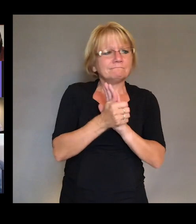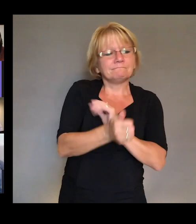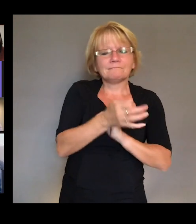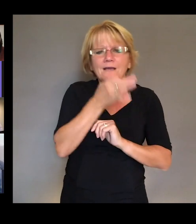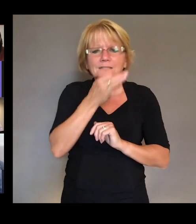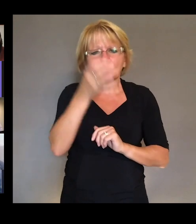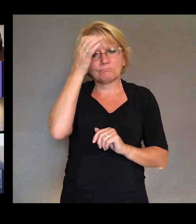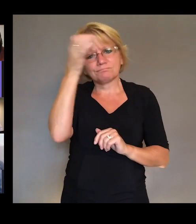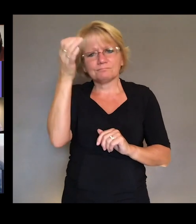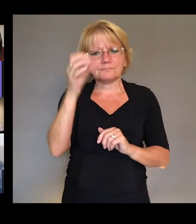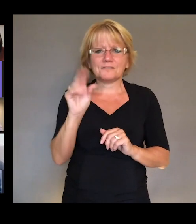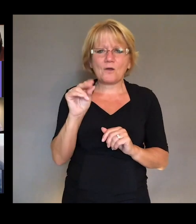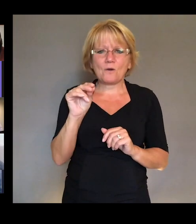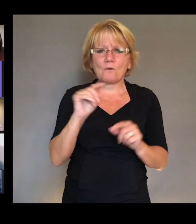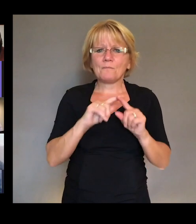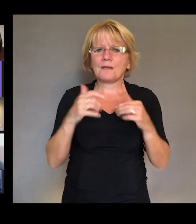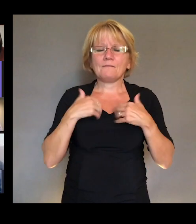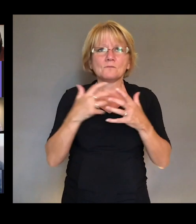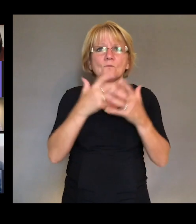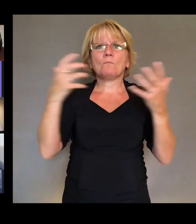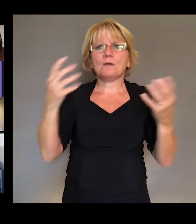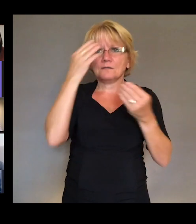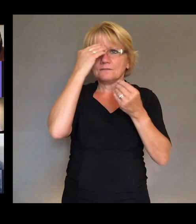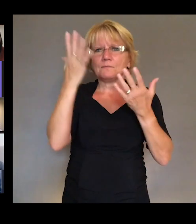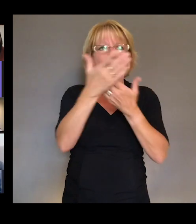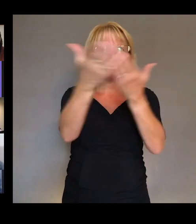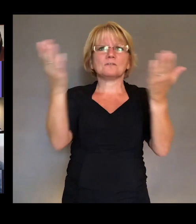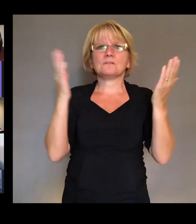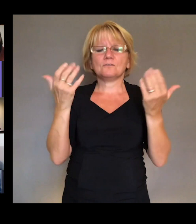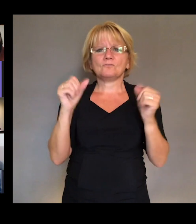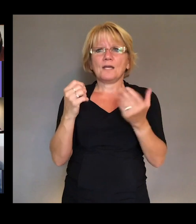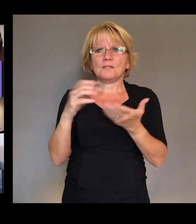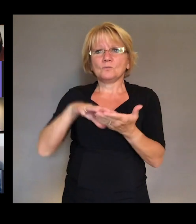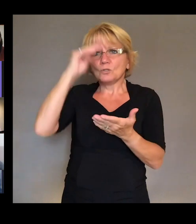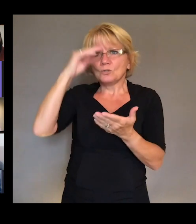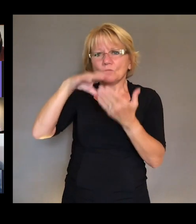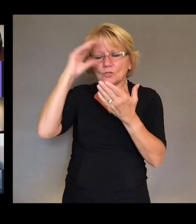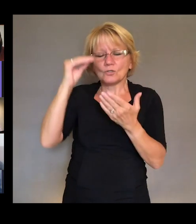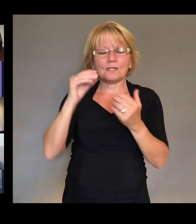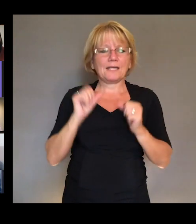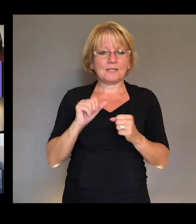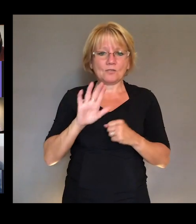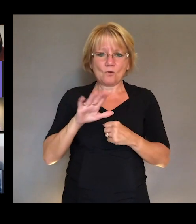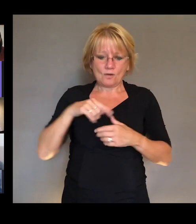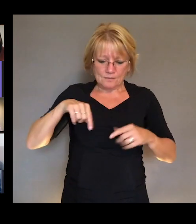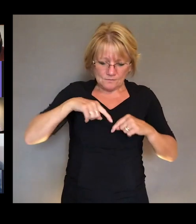There's so much information that's out there. So you try to learn as much as you can and then be able to influence your little circle of change.